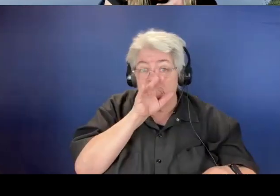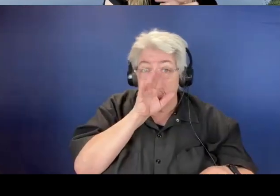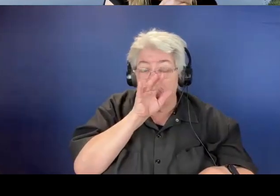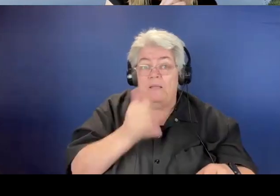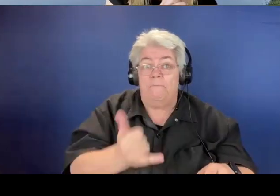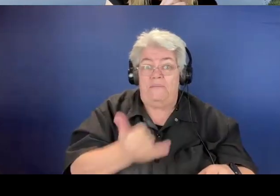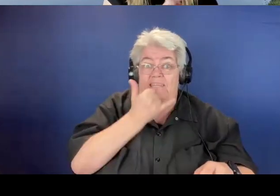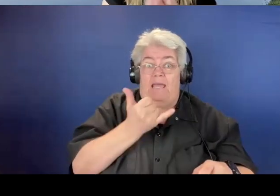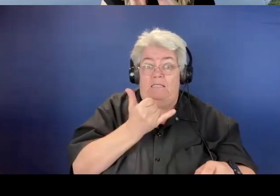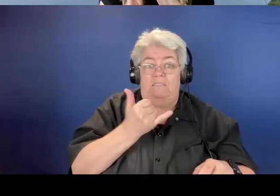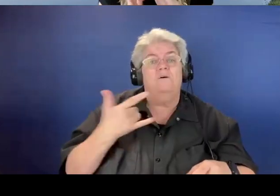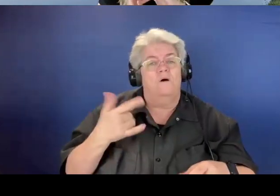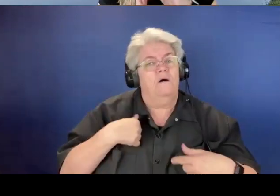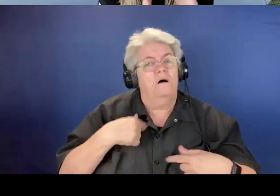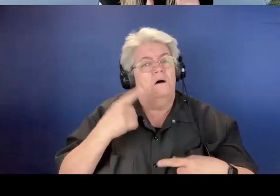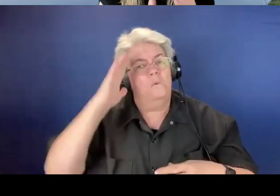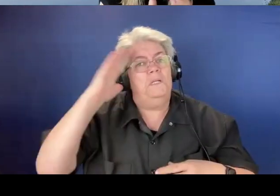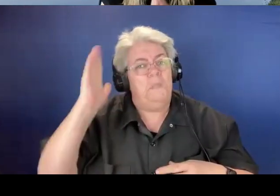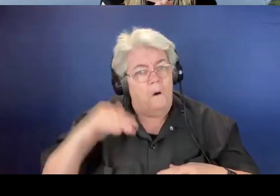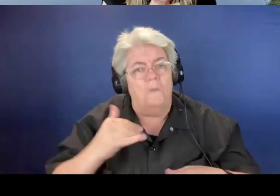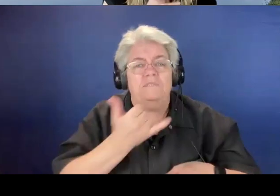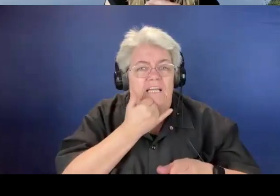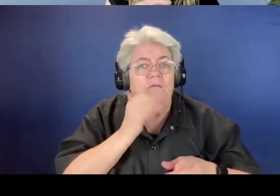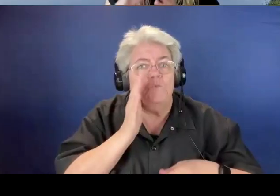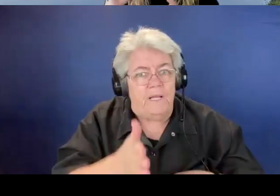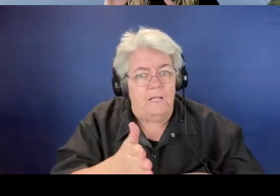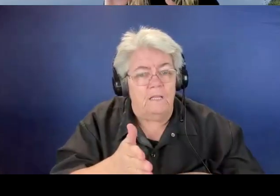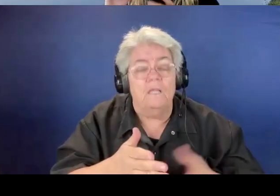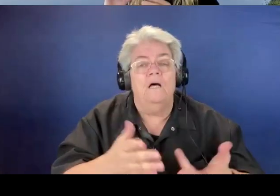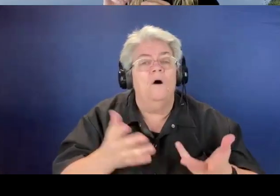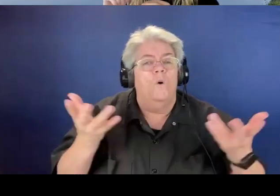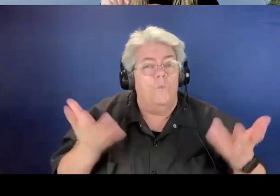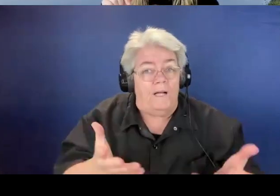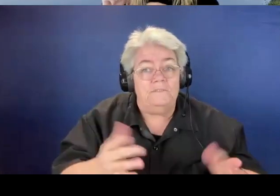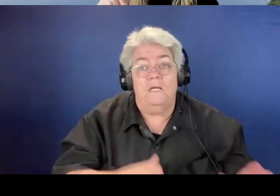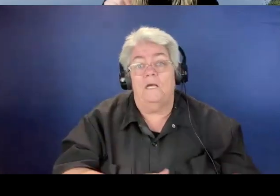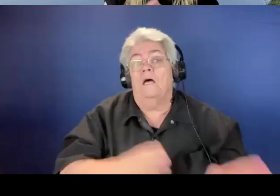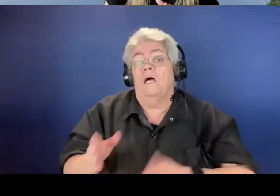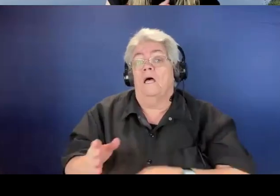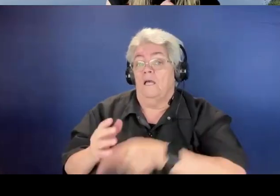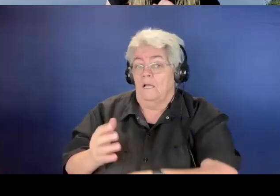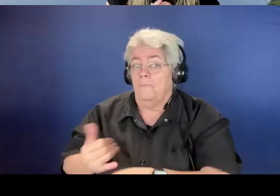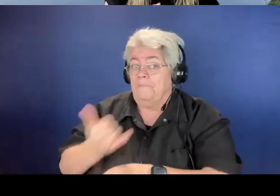majority language and separate that from errors that are actually indicative of a